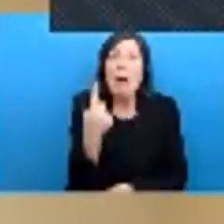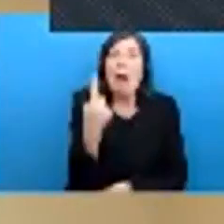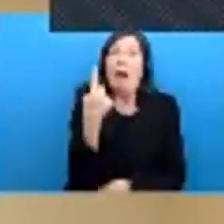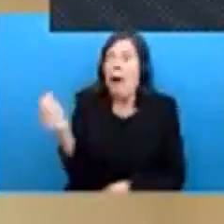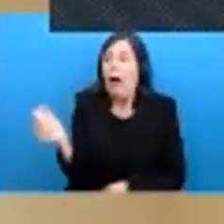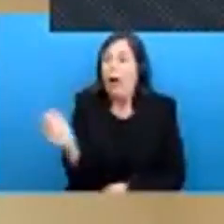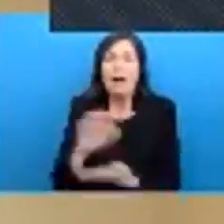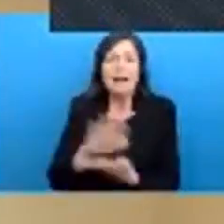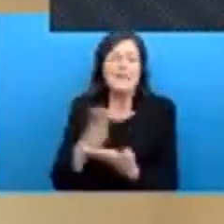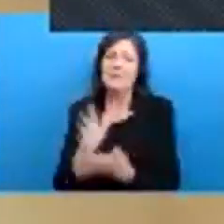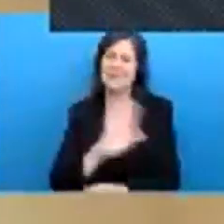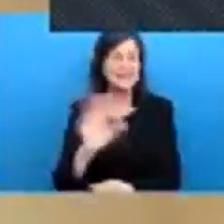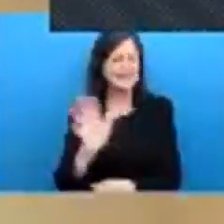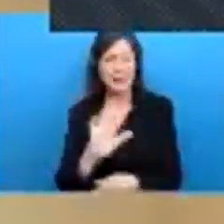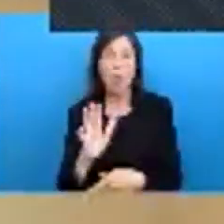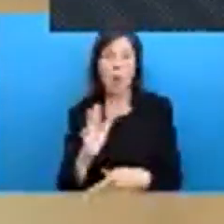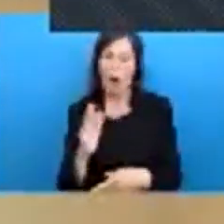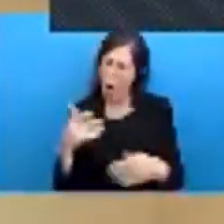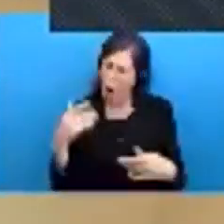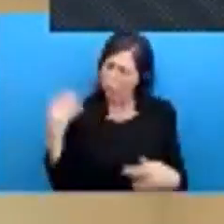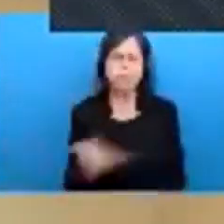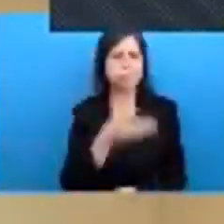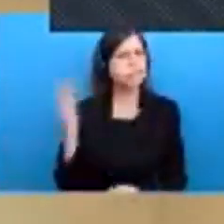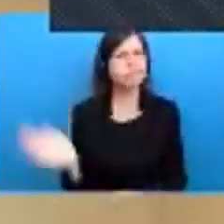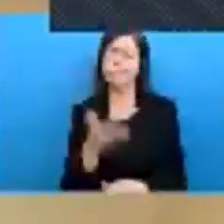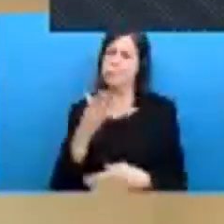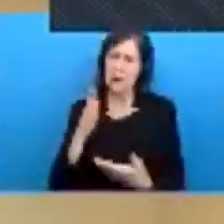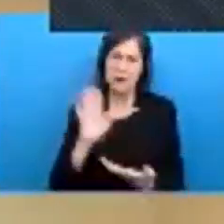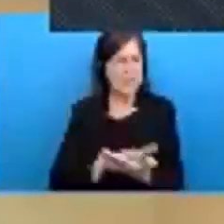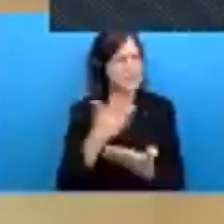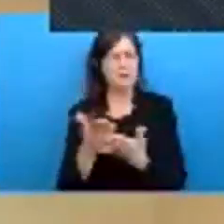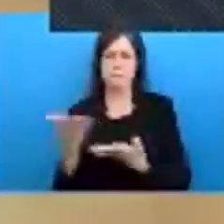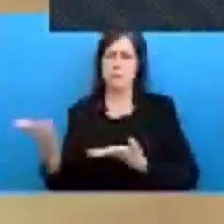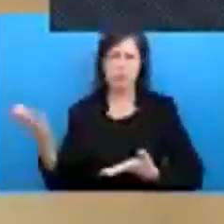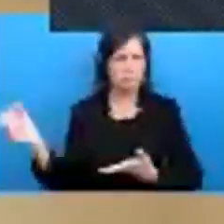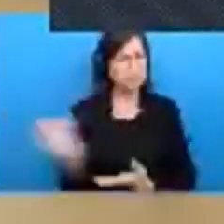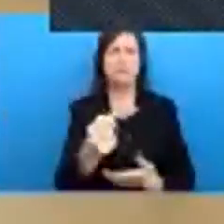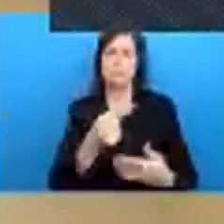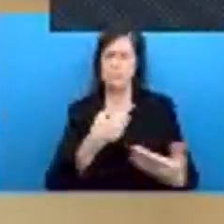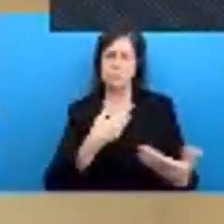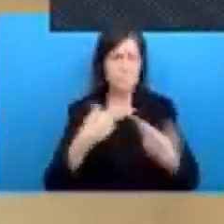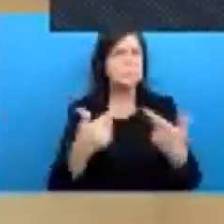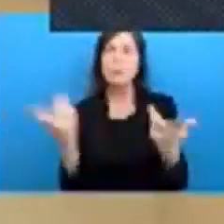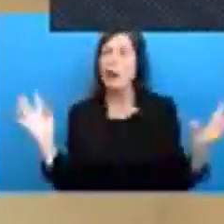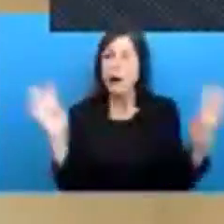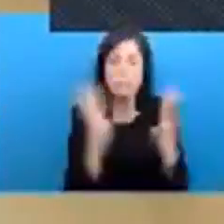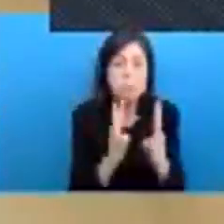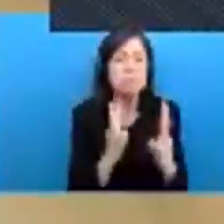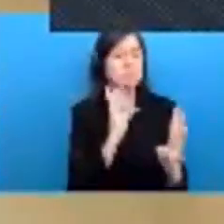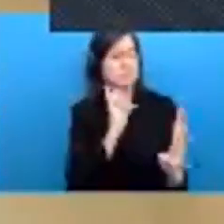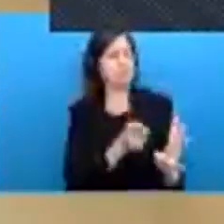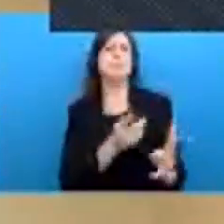gender, disability, etcetera.